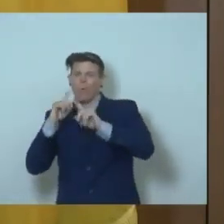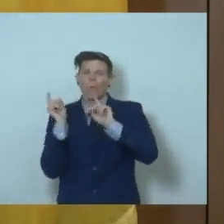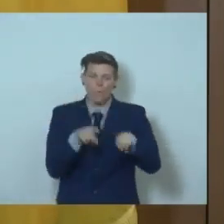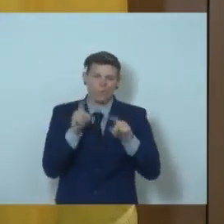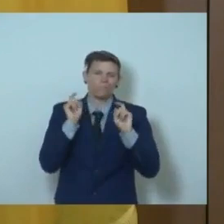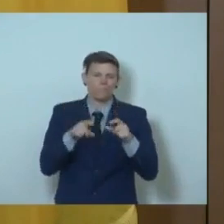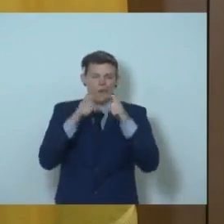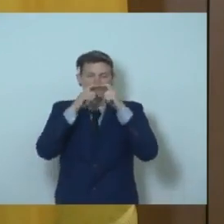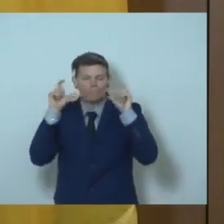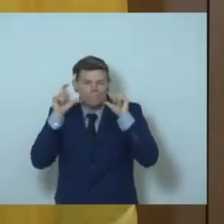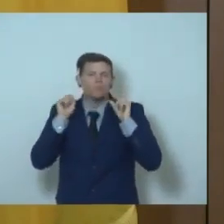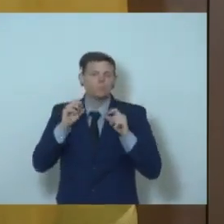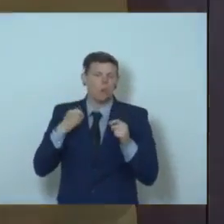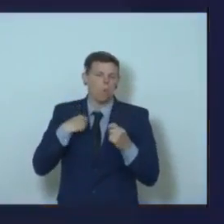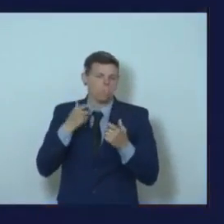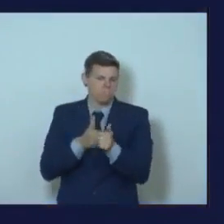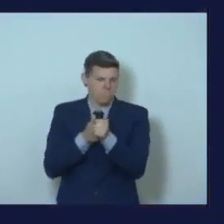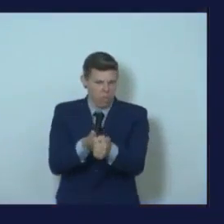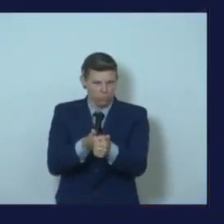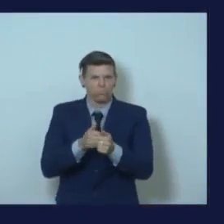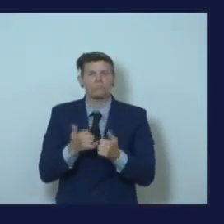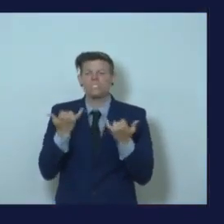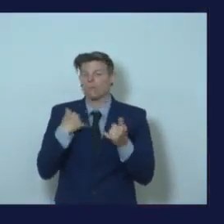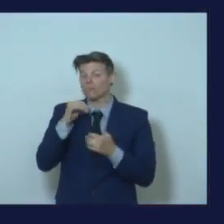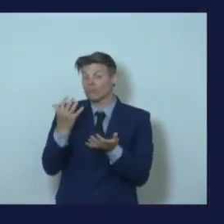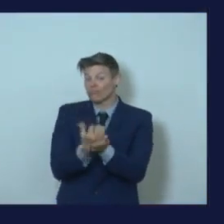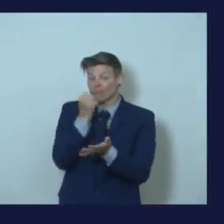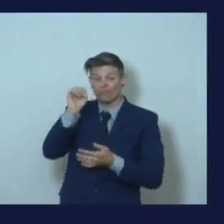REQUIREMENT IN A PUBLIC HEALTH ORDER AND IT REALLY DOES MAKE A DIFFERENCE.